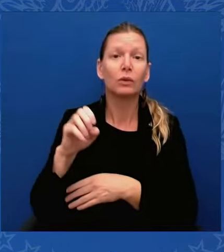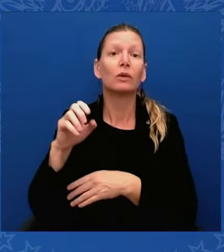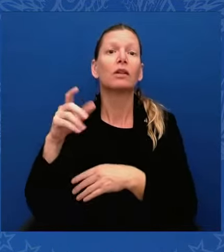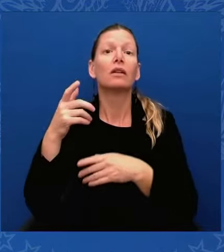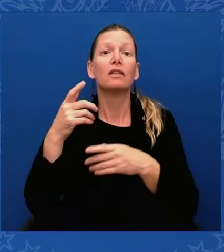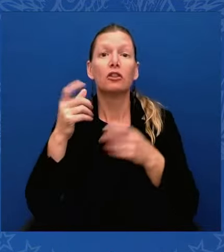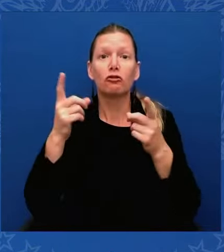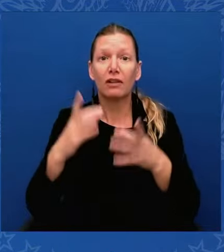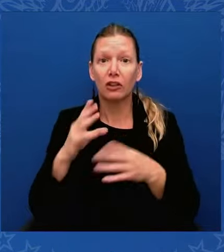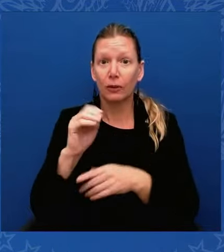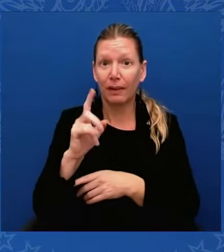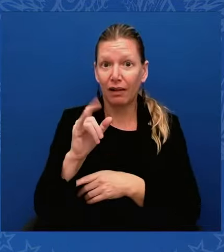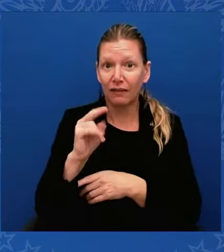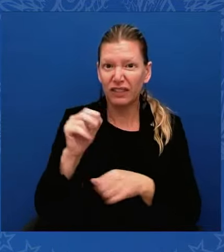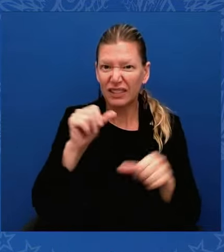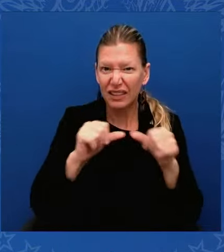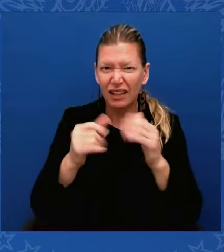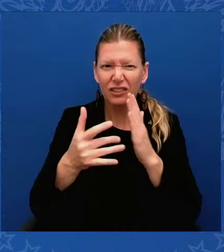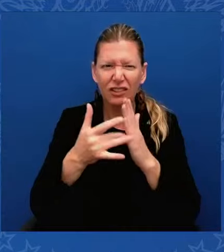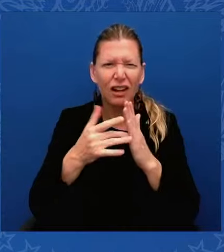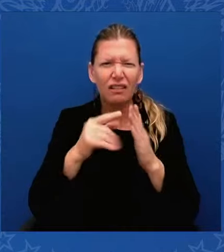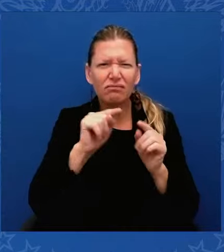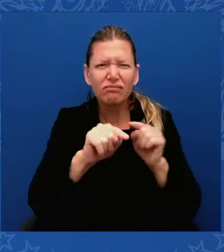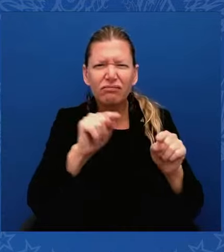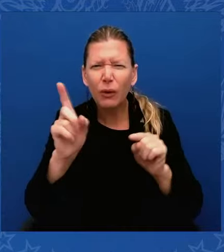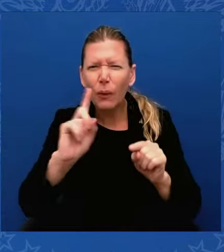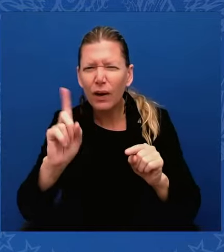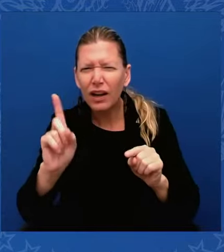Stand up kid. I like that dress. Let us see your gown.